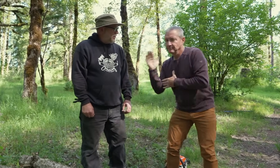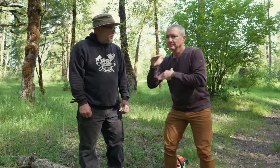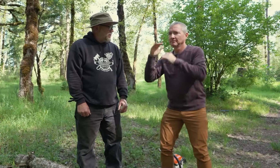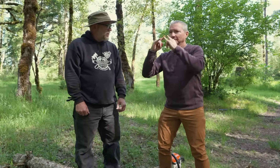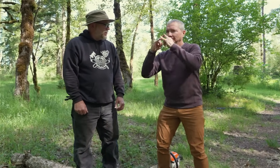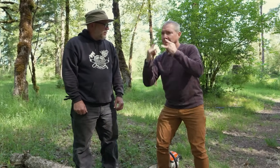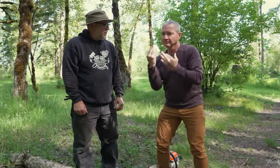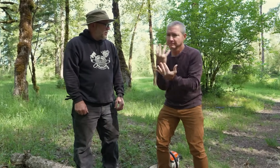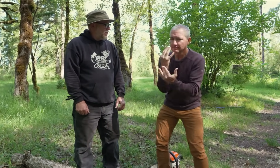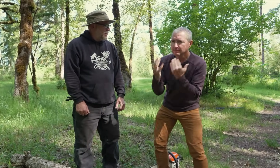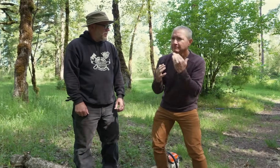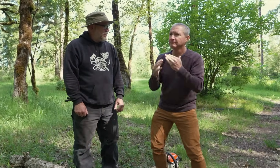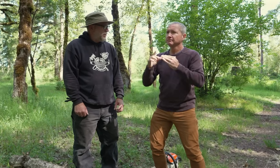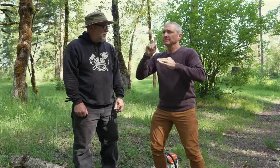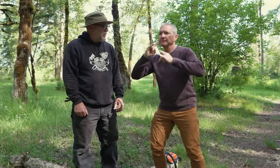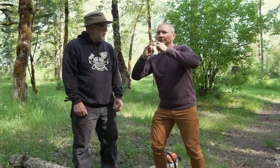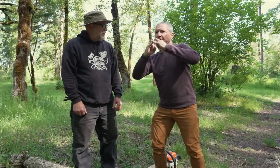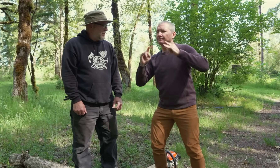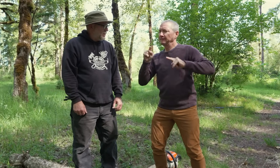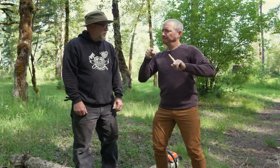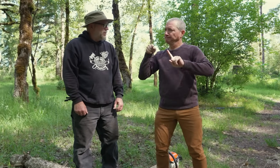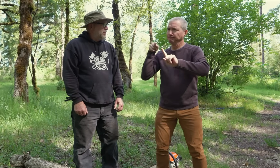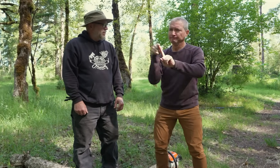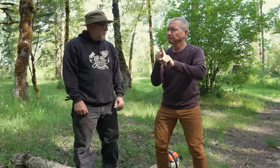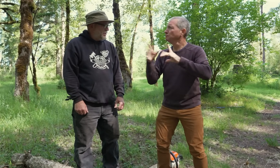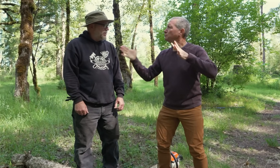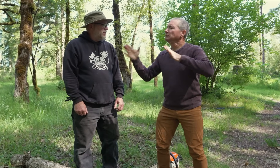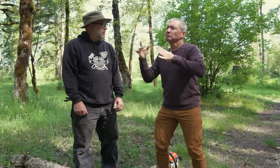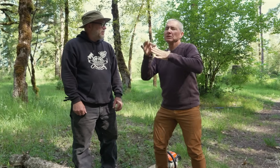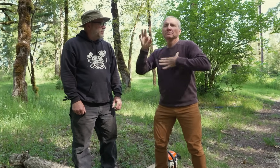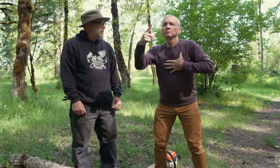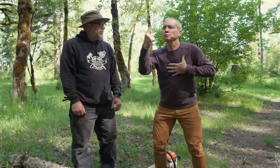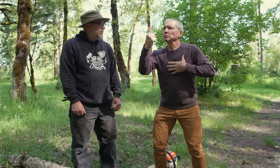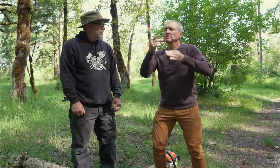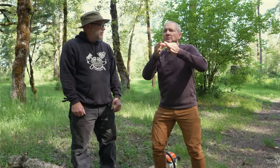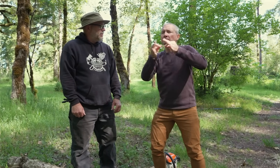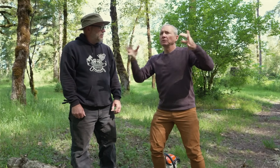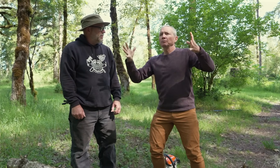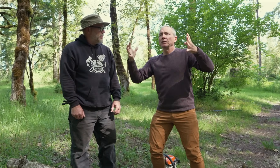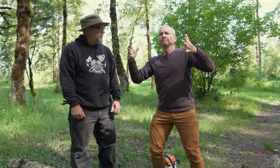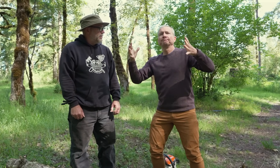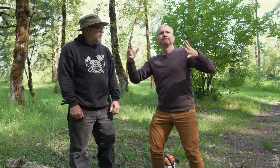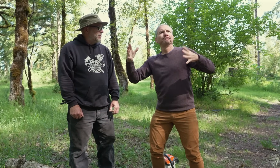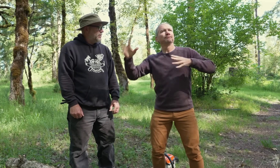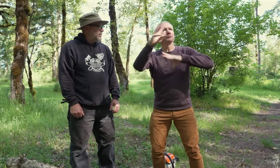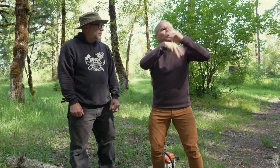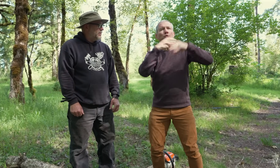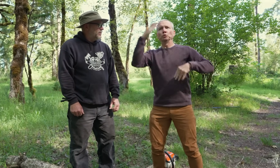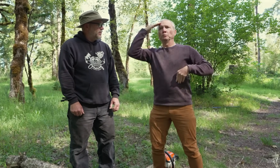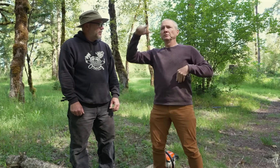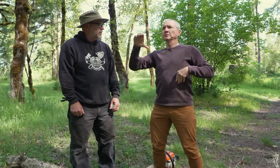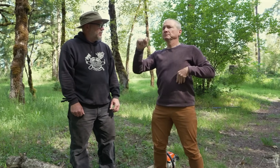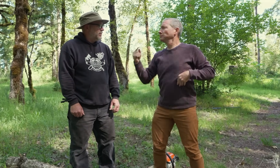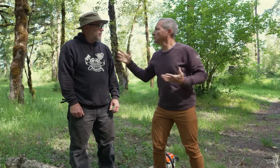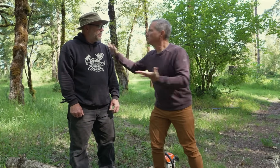the camping, the fire, and the deaf camps. What’s one sentence that can describe Camp Taloali for the world?